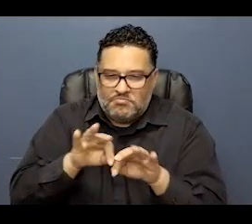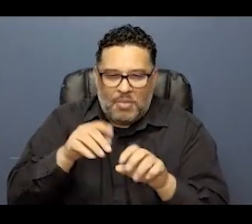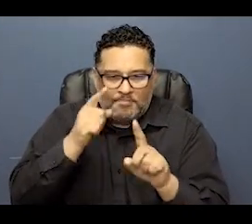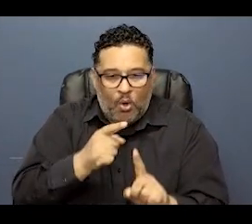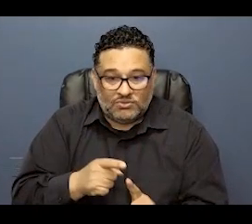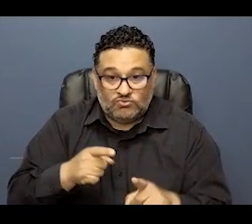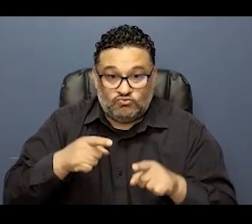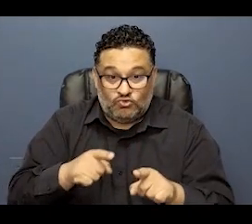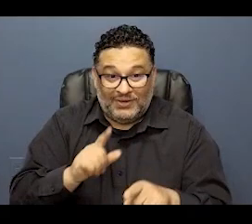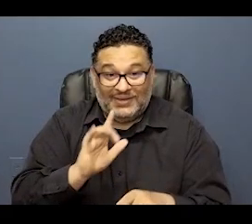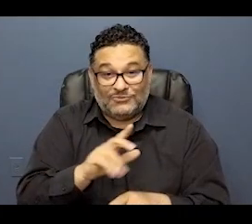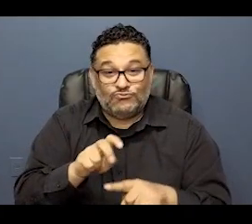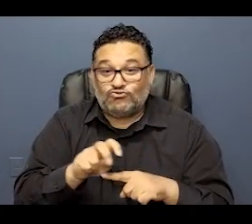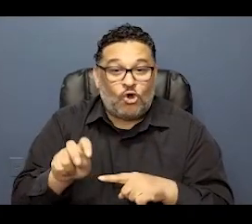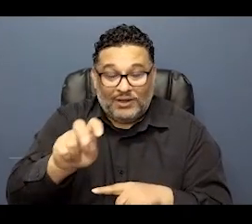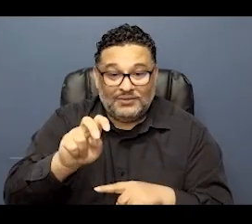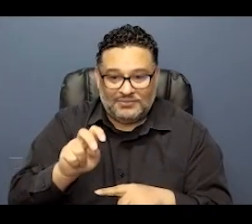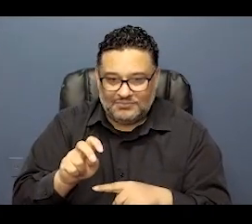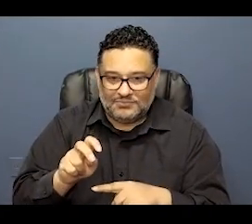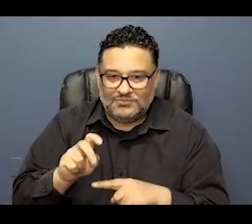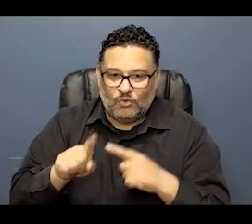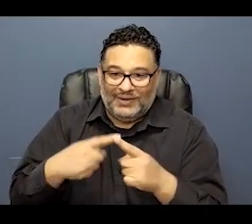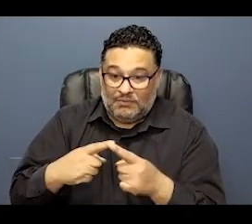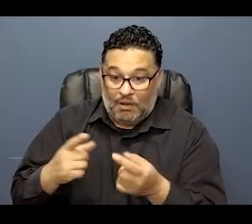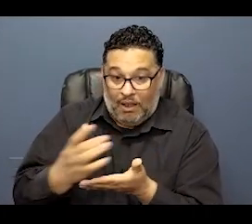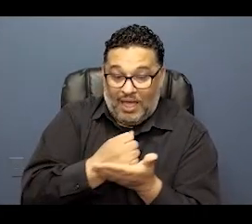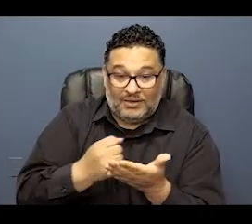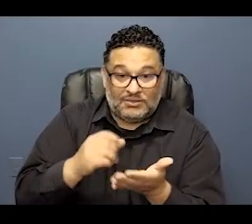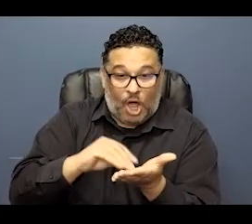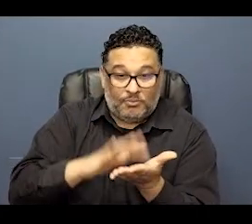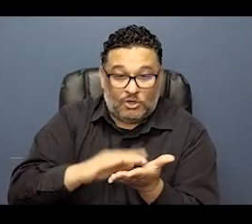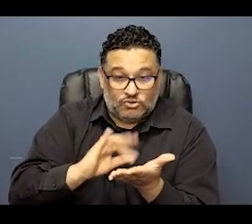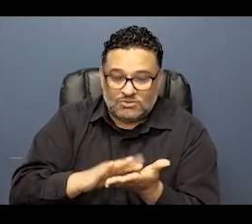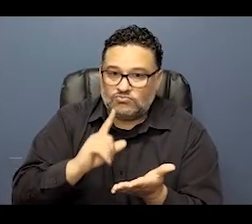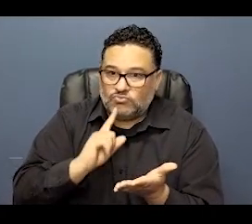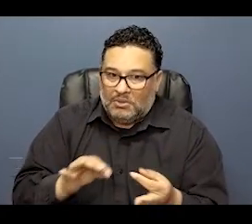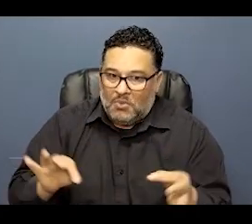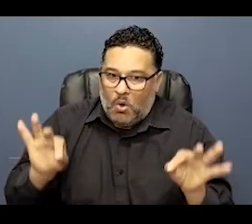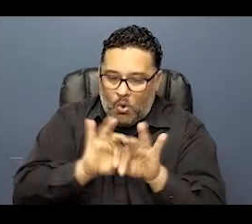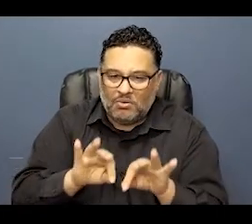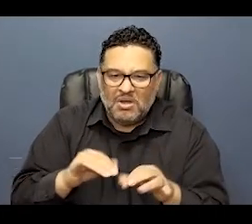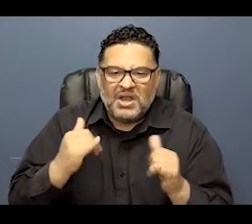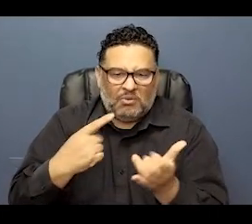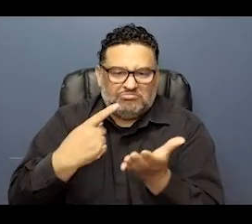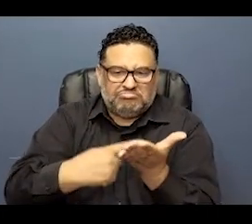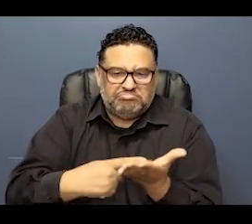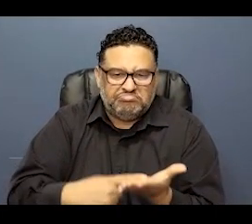documentation is especially important – let’s walk through each of them now.